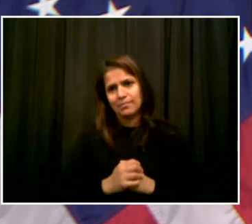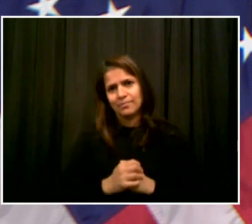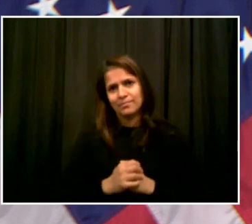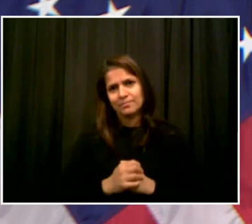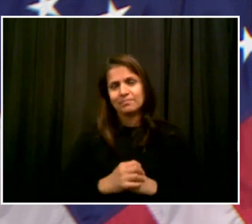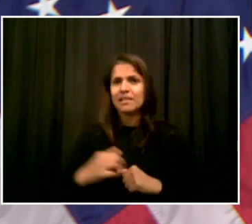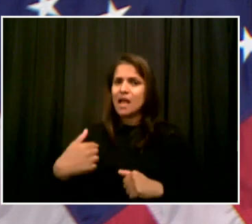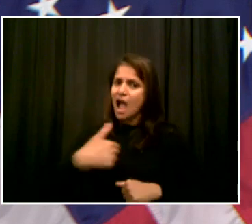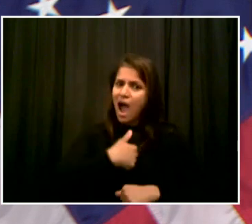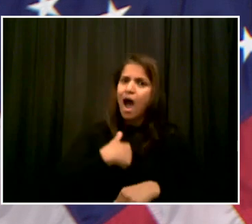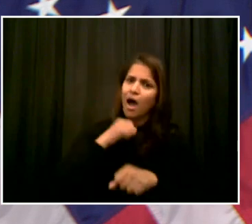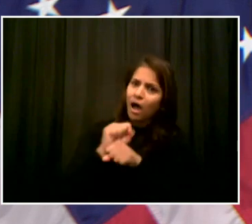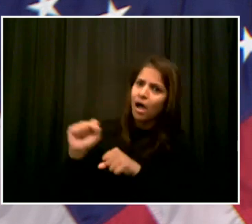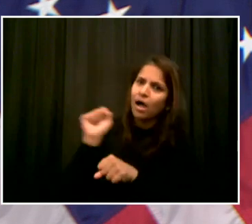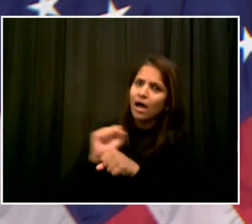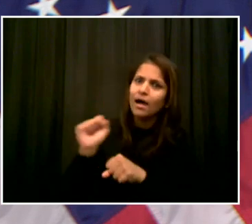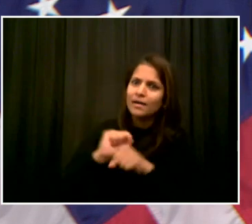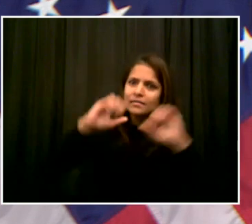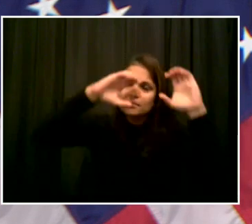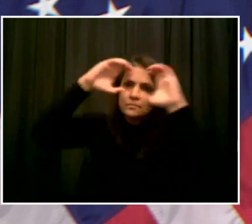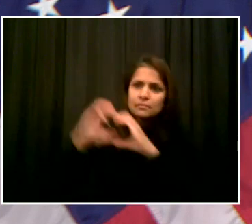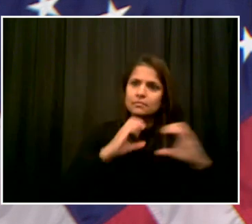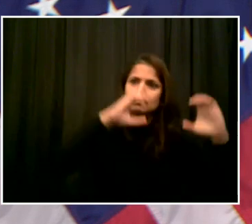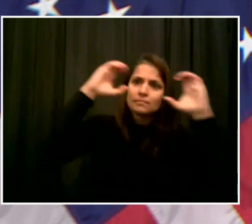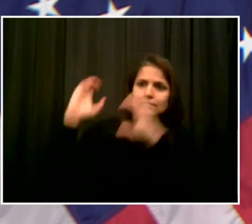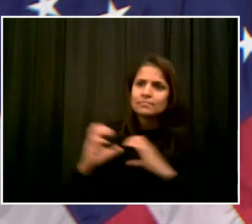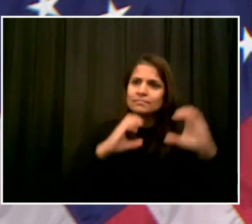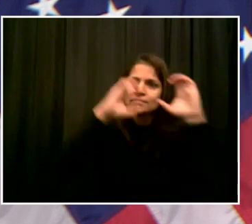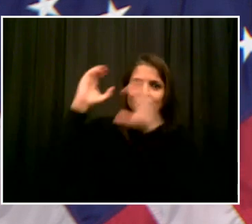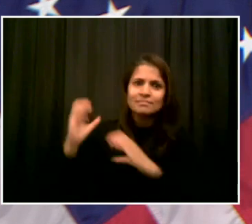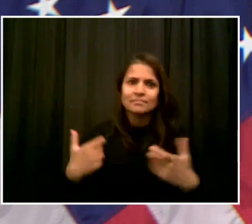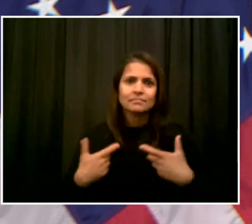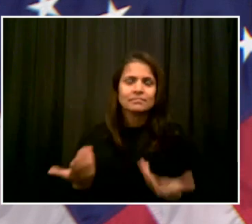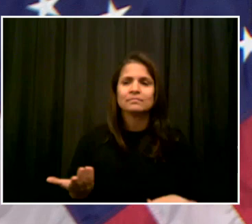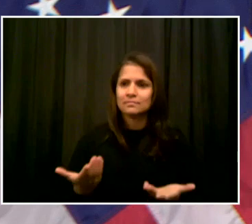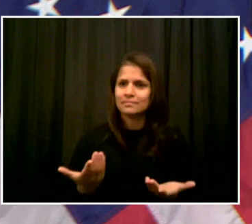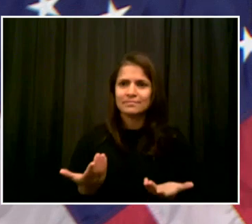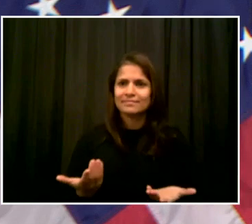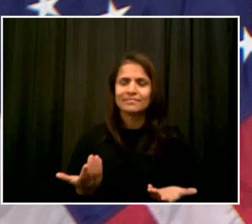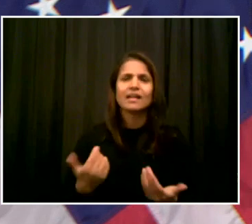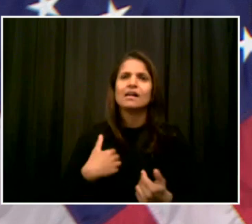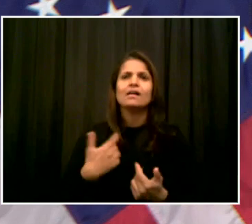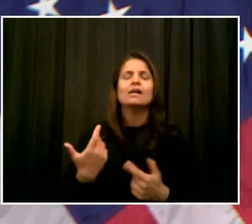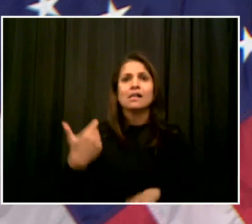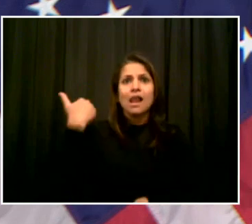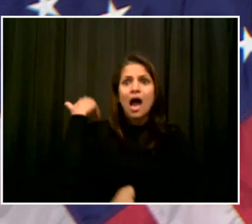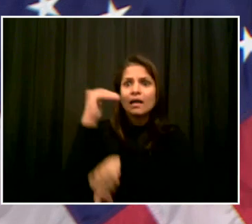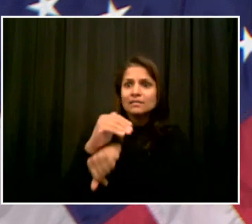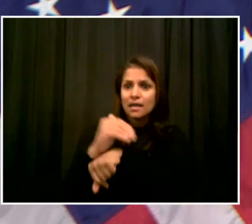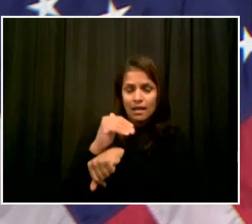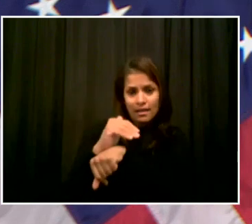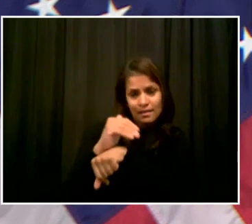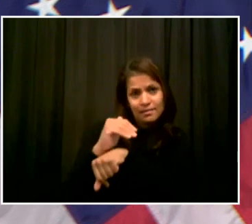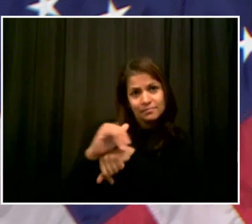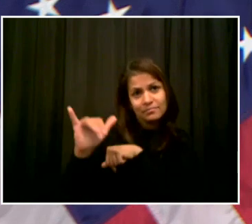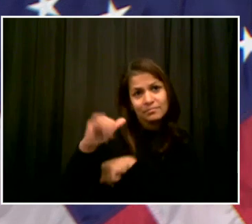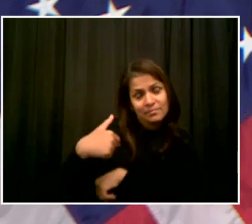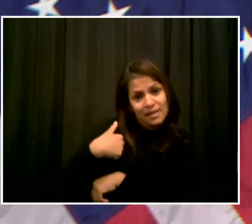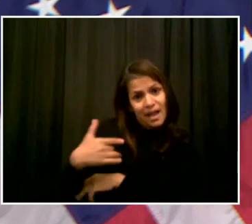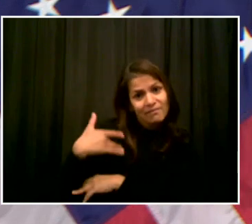OVERRATED.